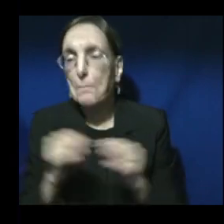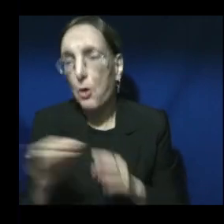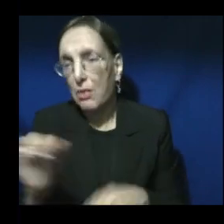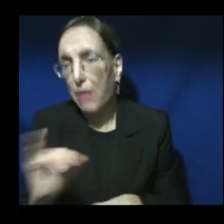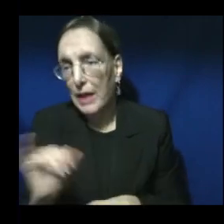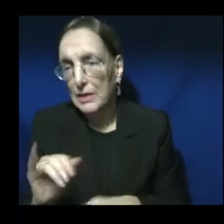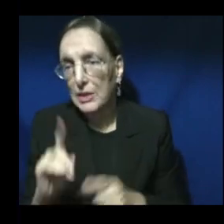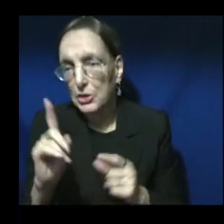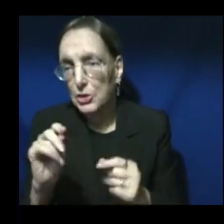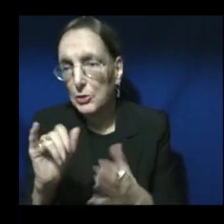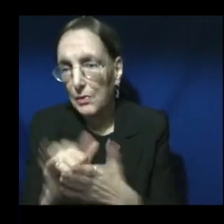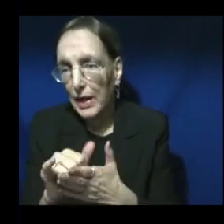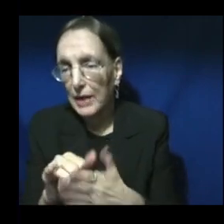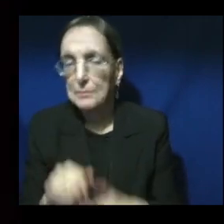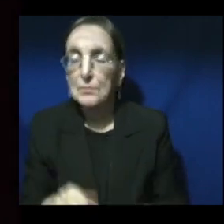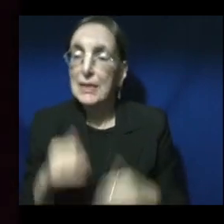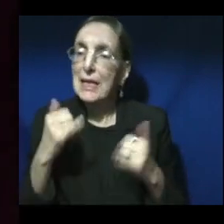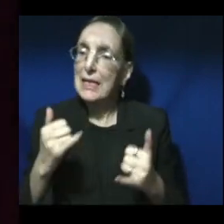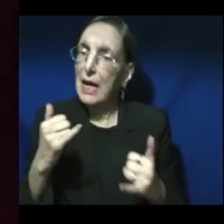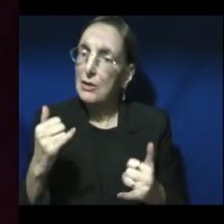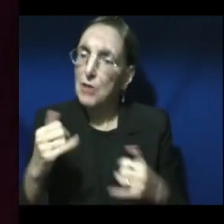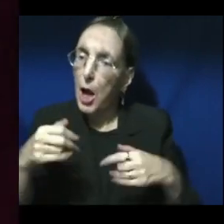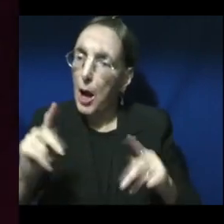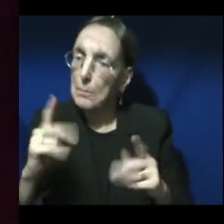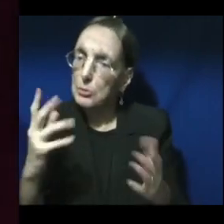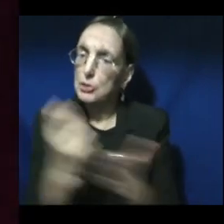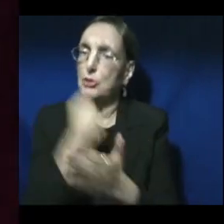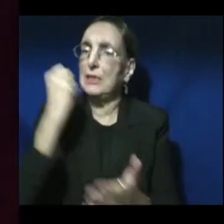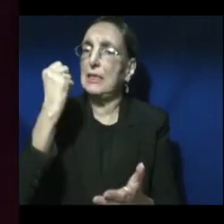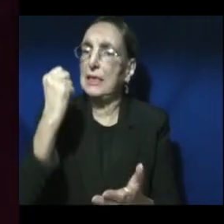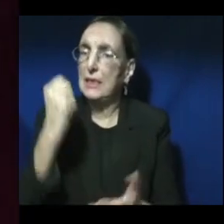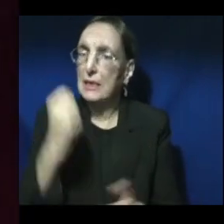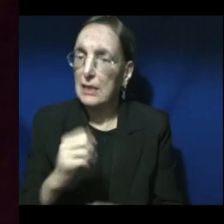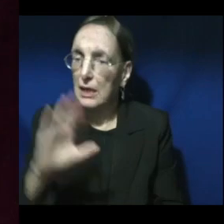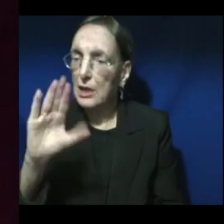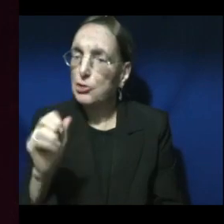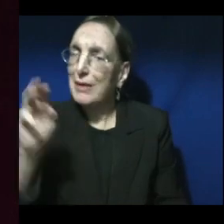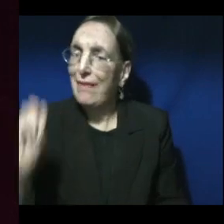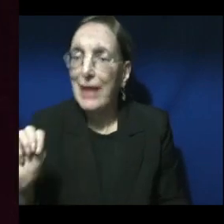it’s an opportunity to claim a desired identity. Do you want to donate or do you want to be a